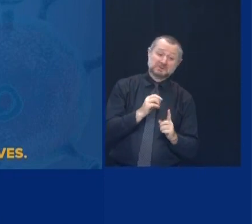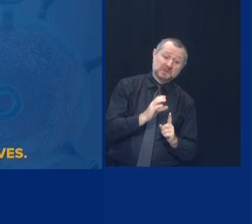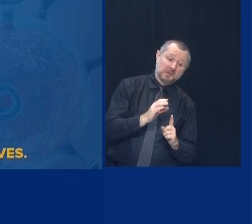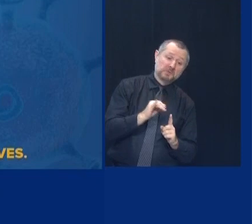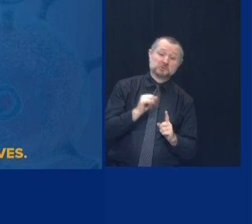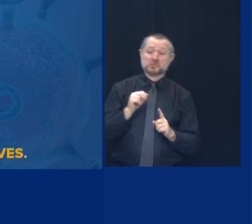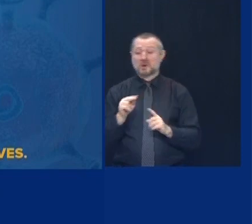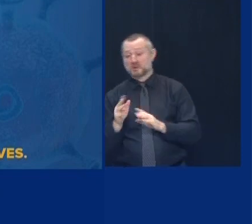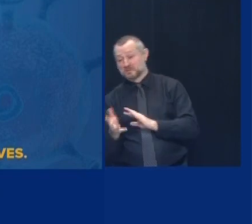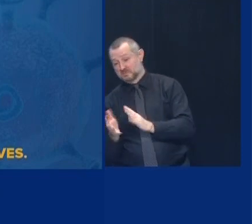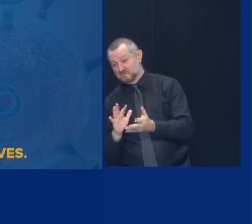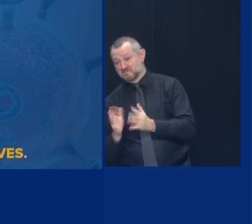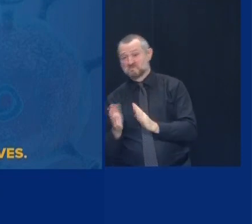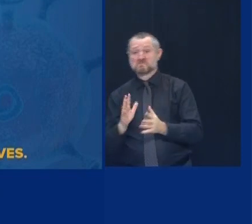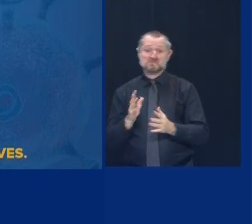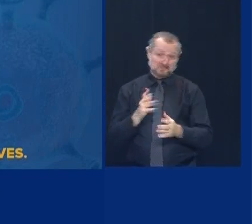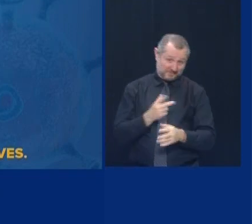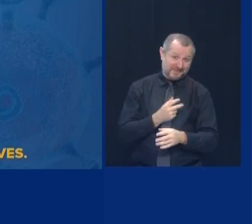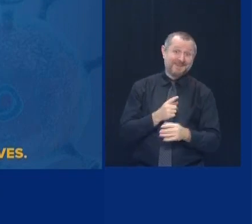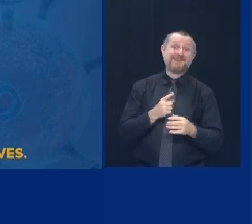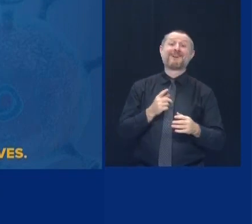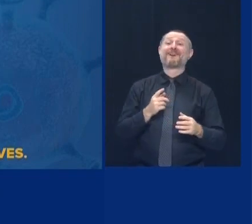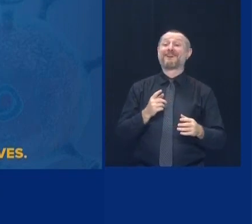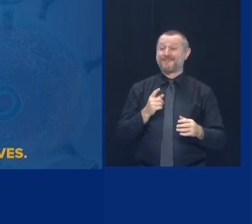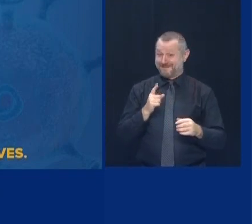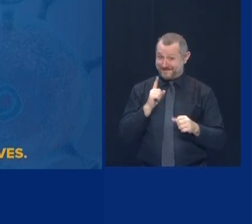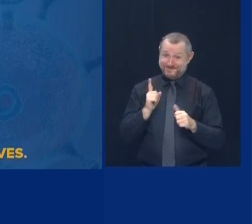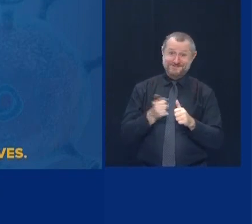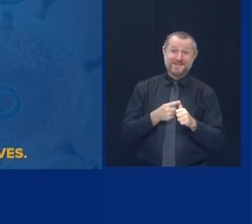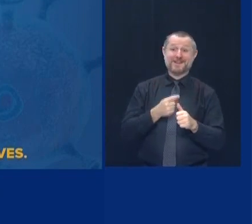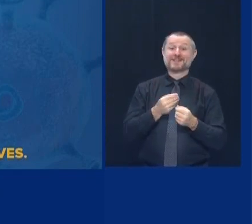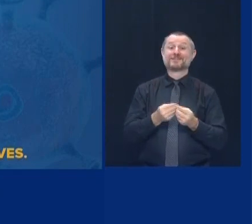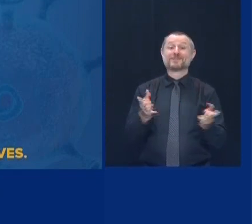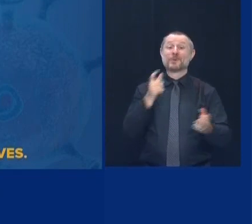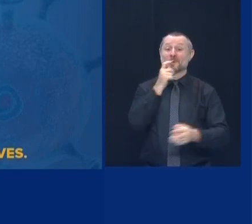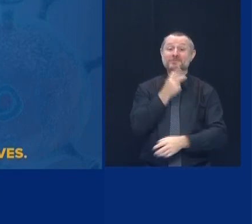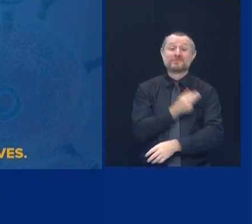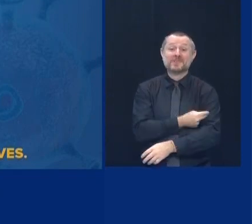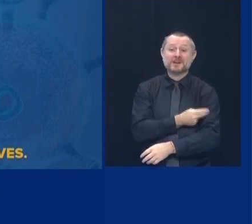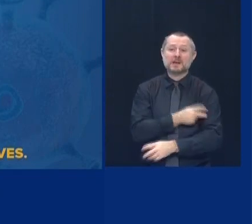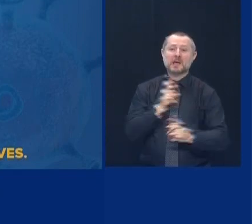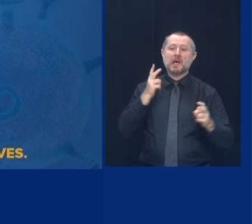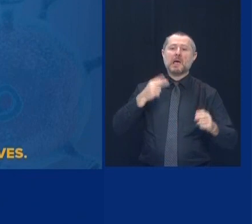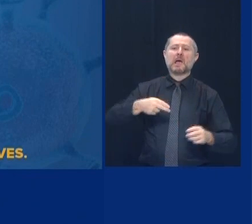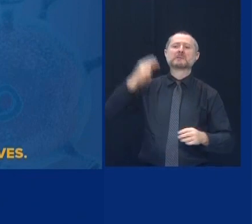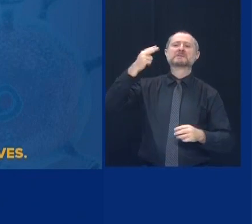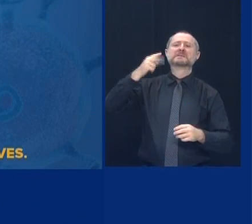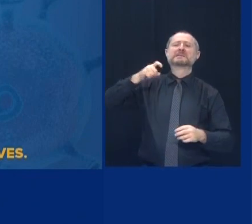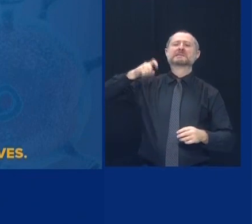Q! VACCINE IS STARTINGw3 TO COMEjF DECEMBER/JANUARYñr DEPENDING ON